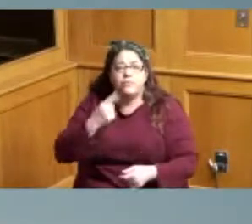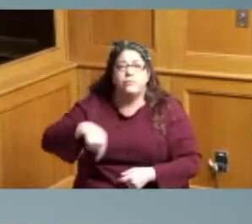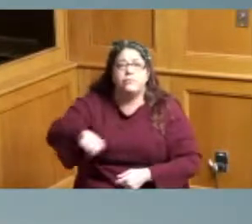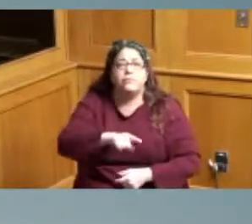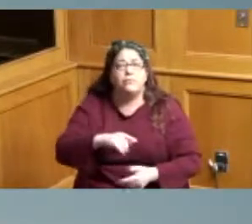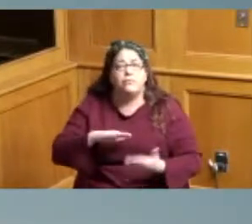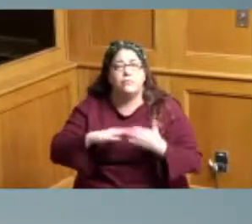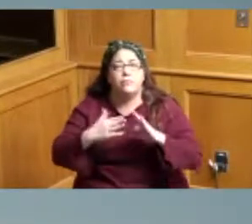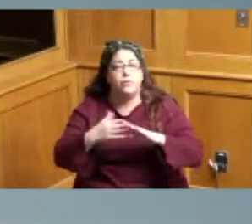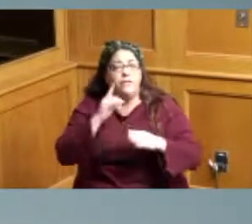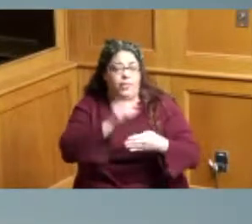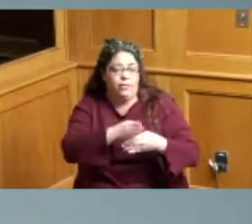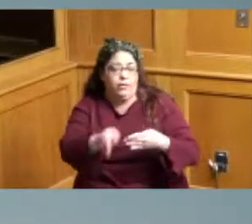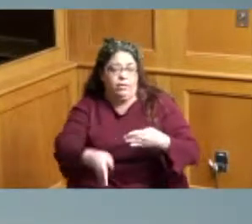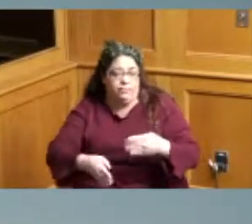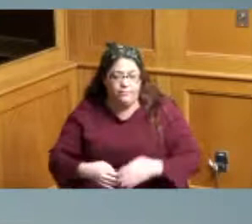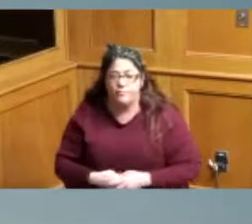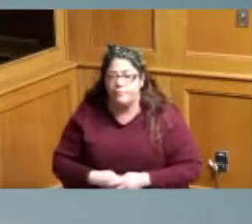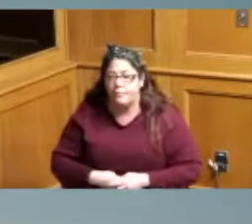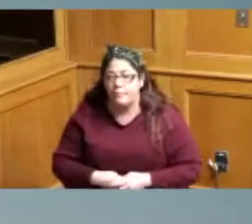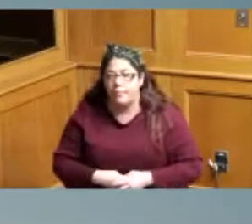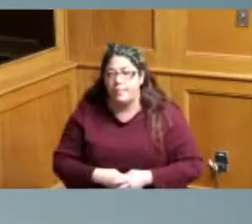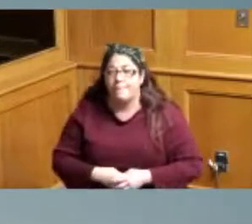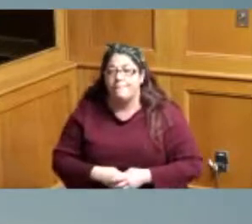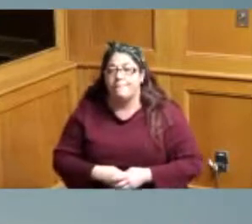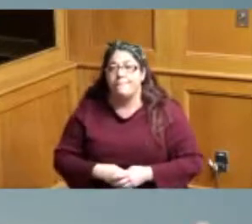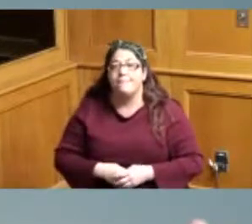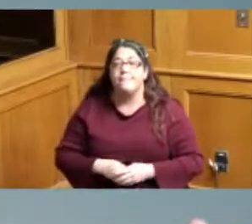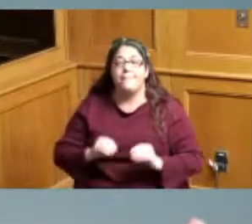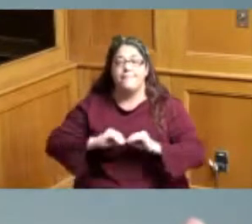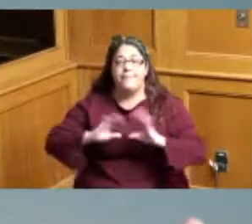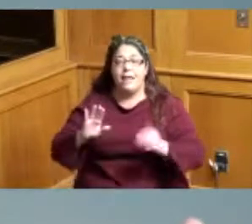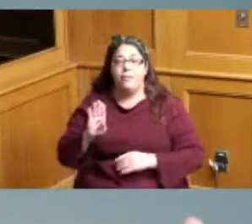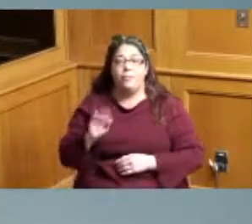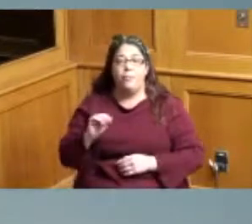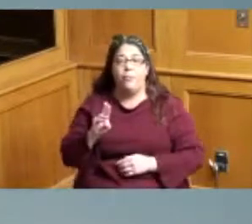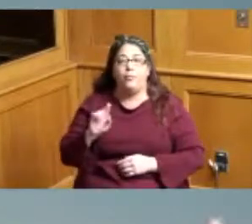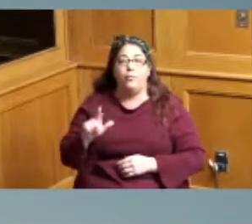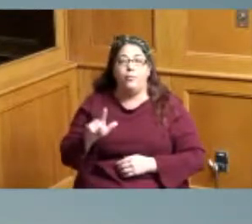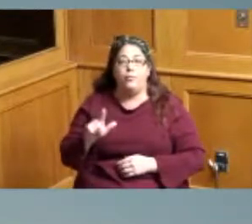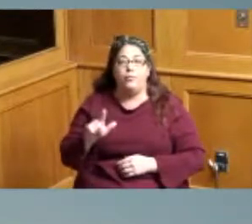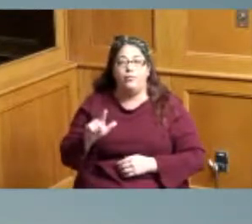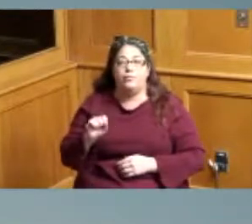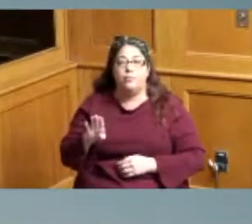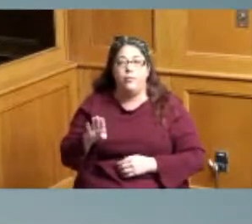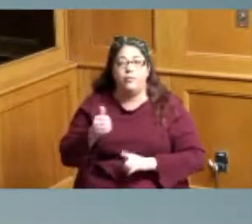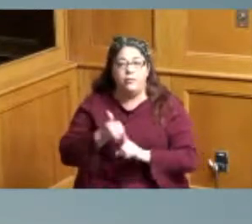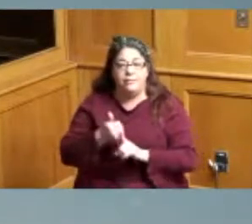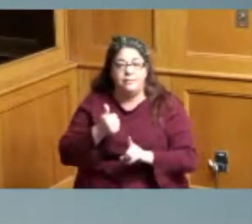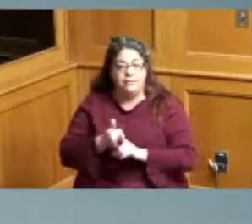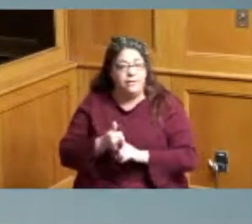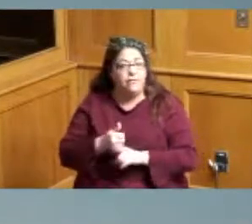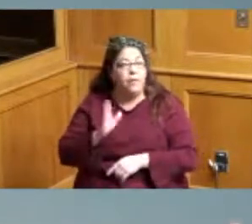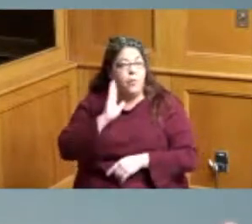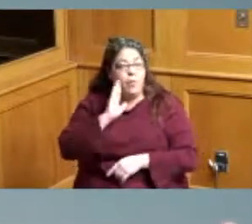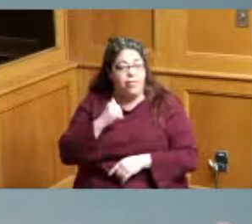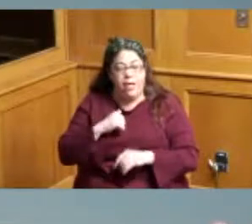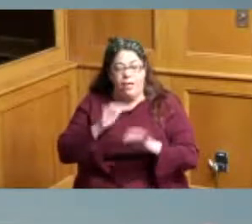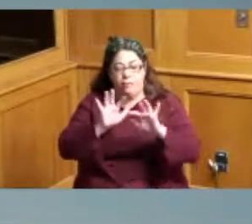the entire weekend obviously the bowl brings with it the ability to have additional capacity